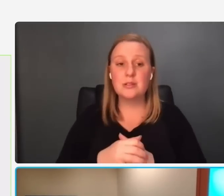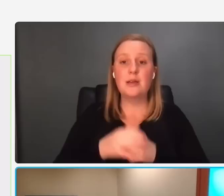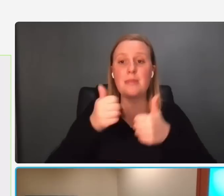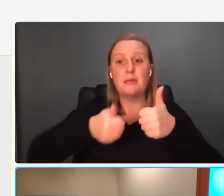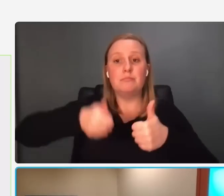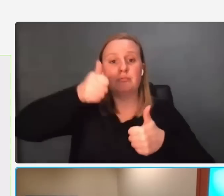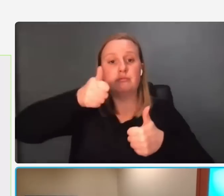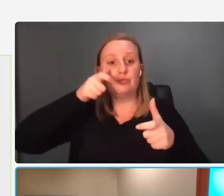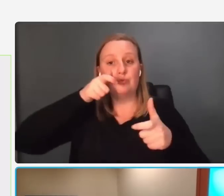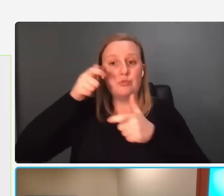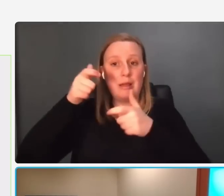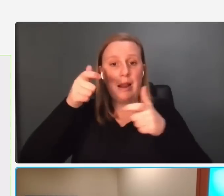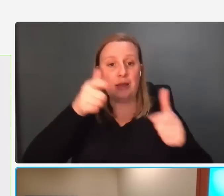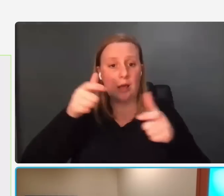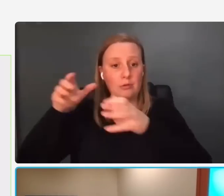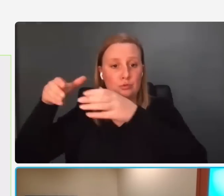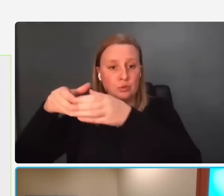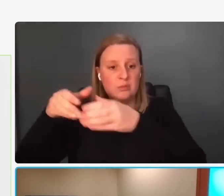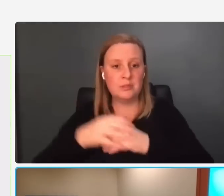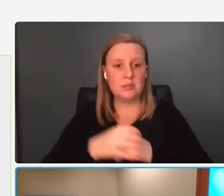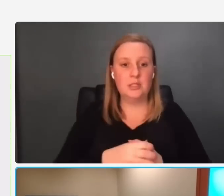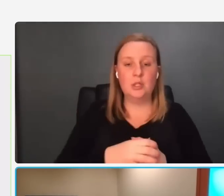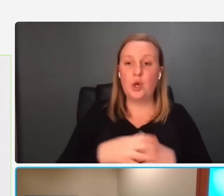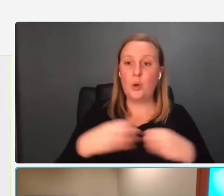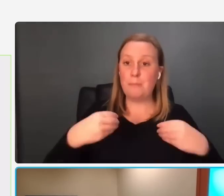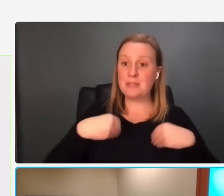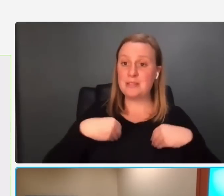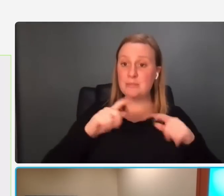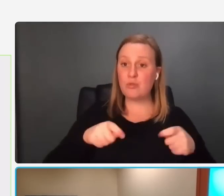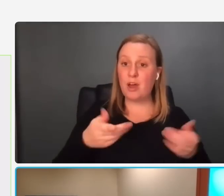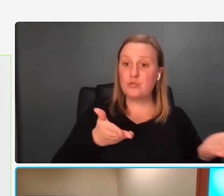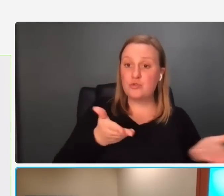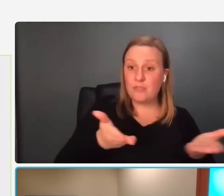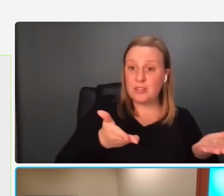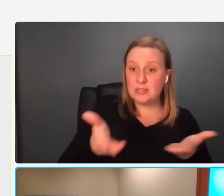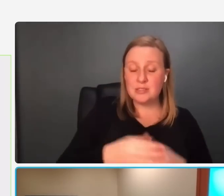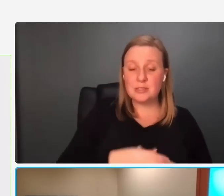advisory and interest groups. So under stewardship all stakeholders in aged care